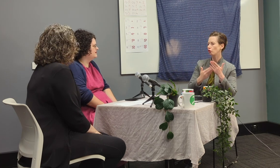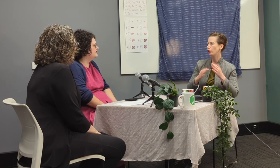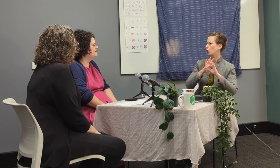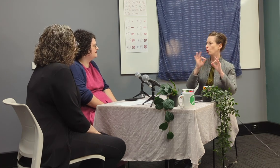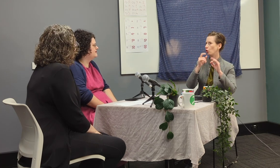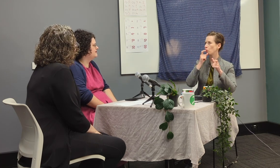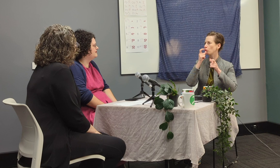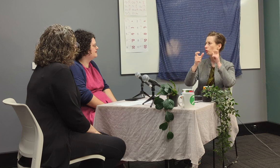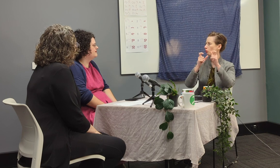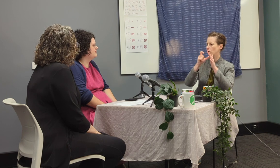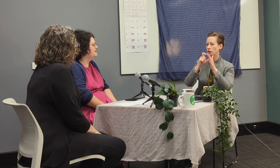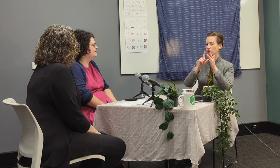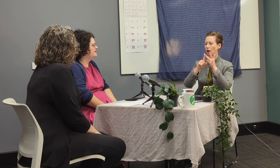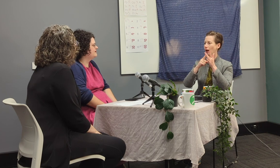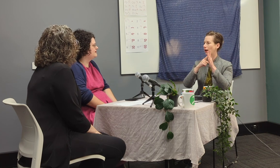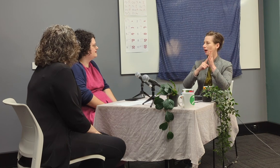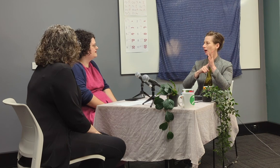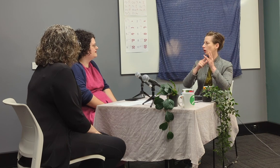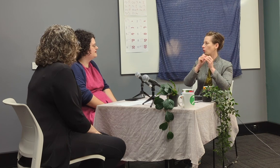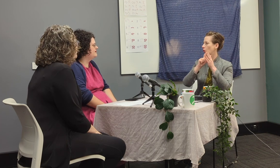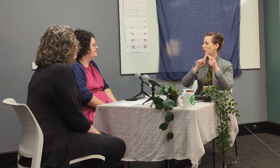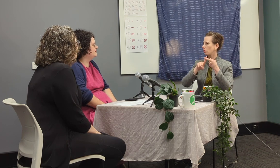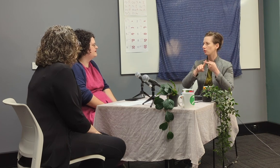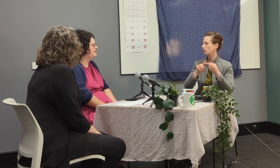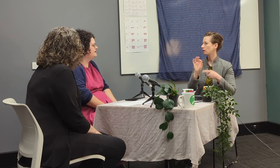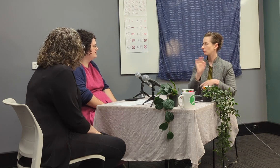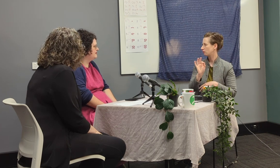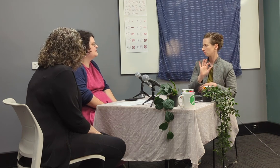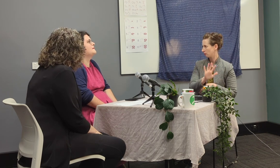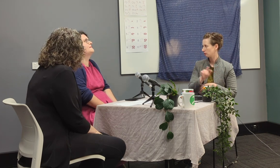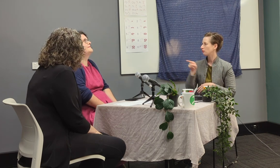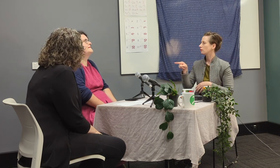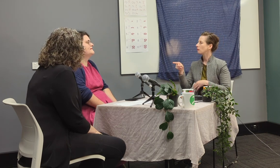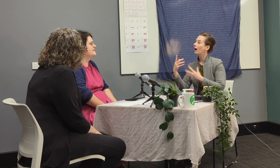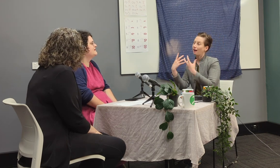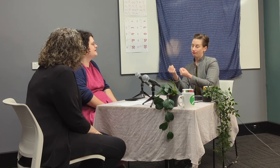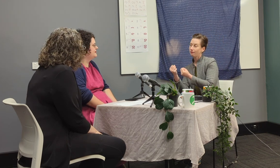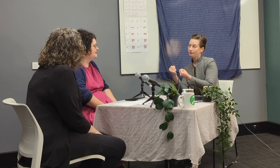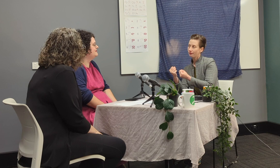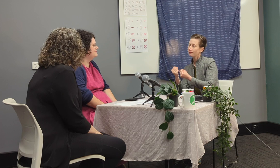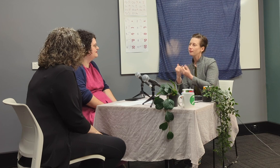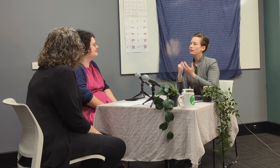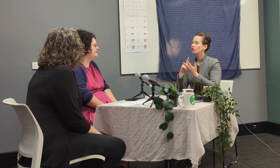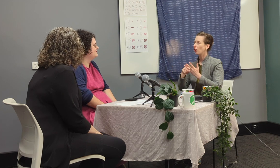So, with The Frog Story, there was no dialogue within it, whereas The Boy Who Cried Wolf